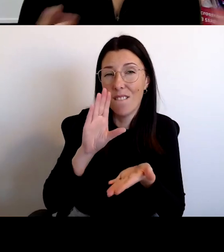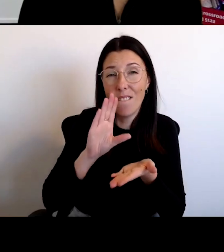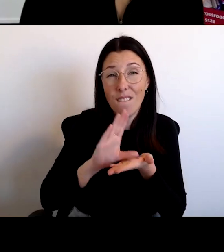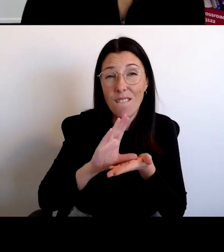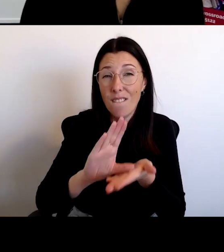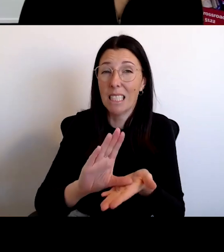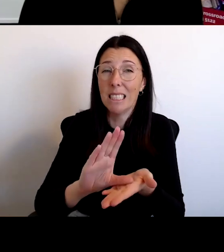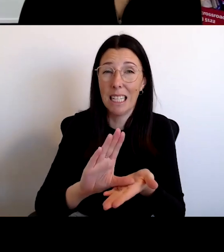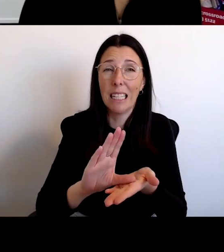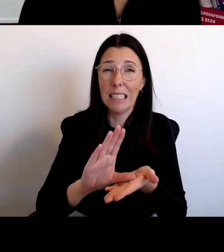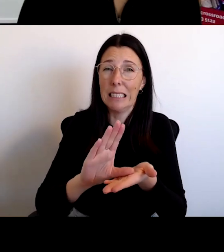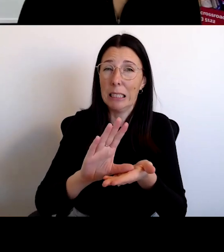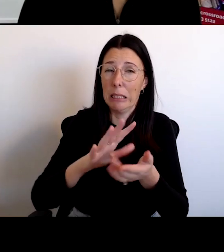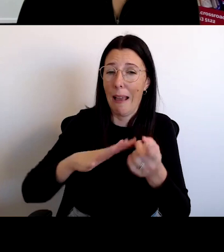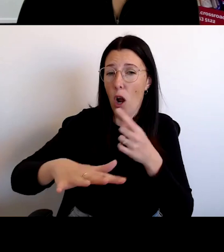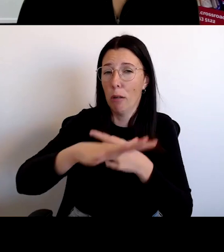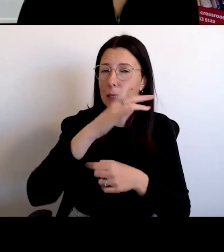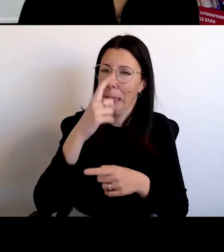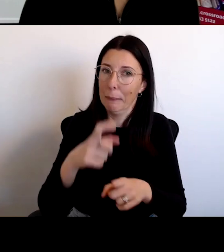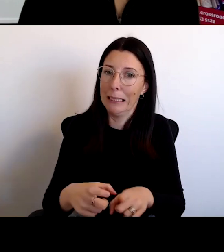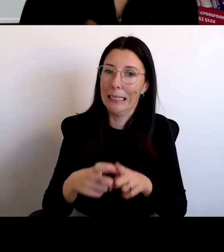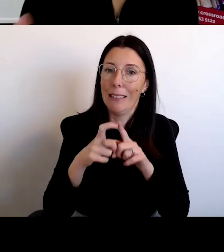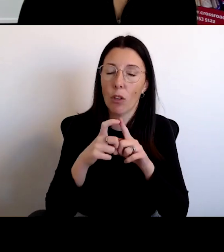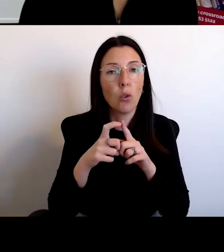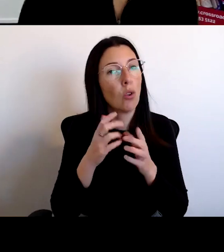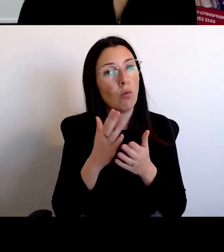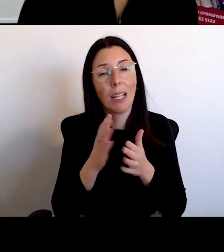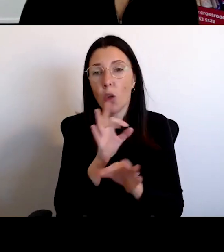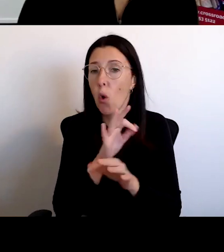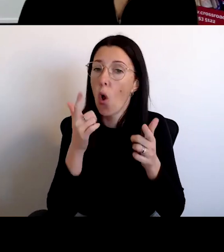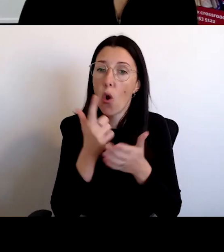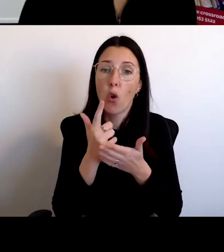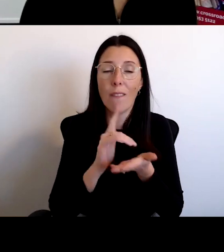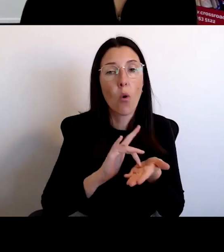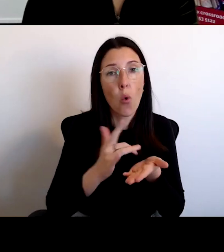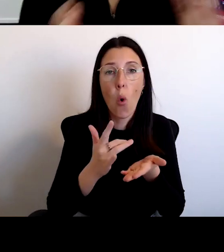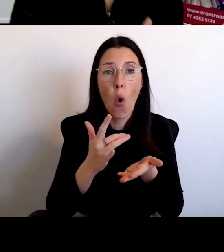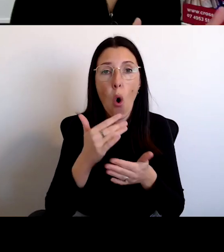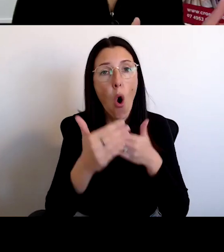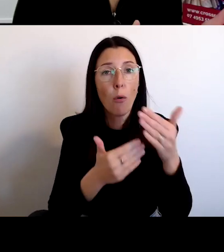there isn't a lot of core and operational funding available to arts organisations, so for us, that's